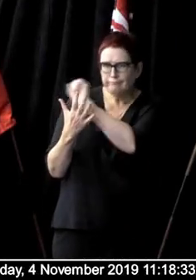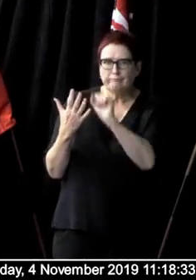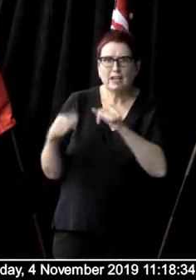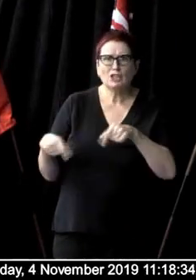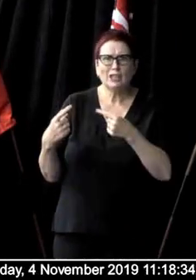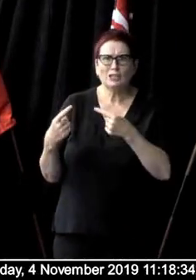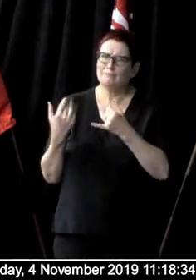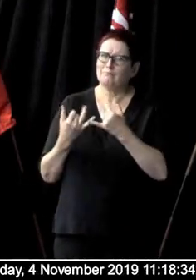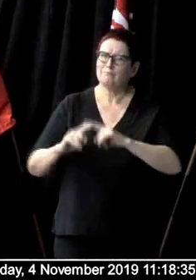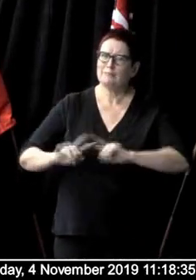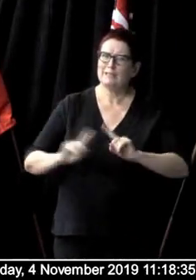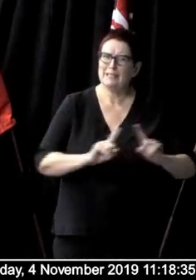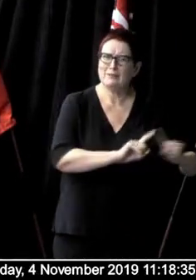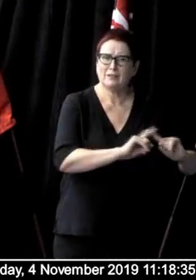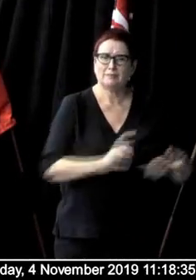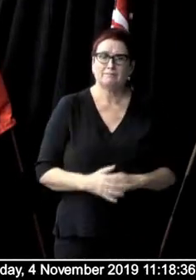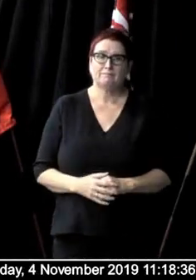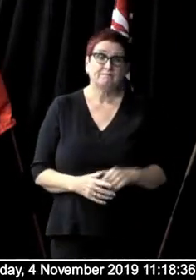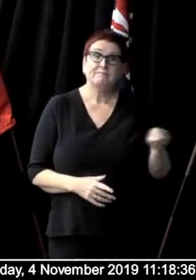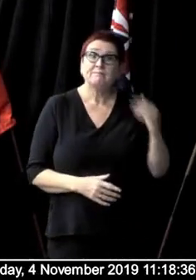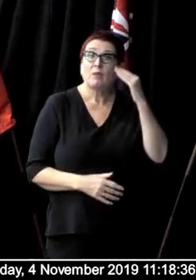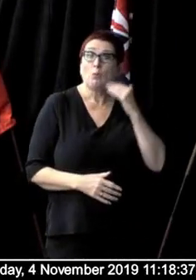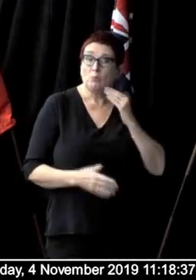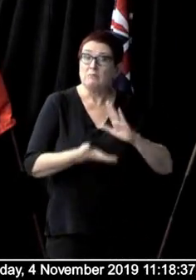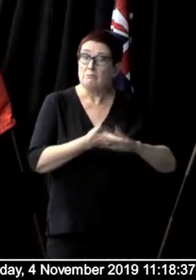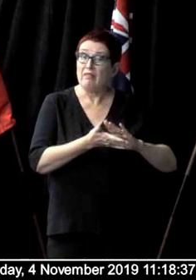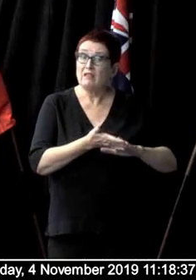In addition to her role as a parent she is an experienced teacher in the area